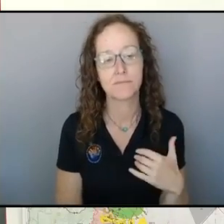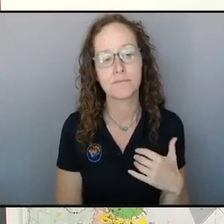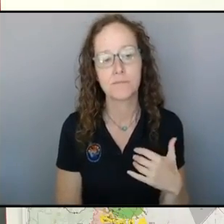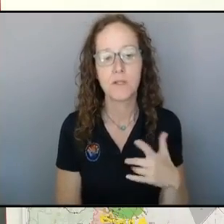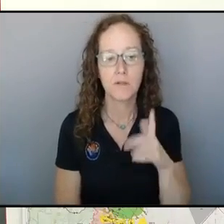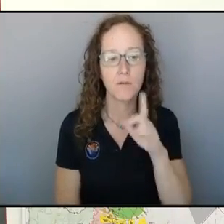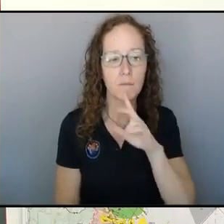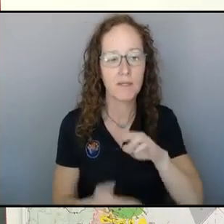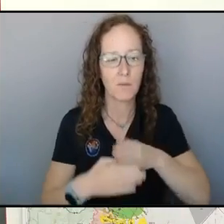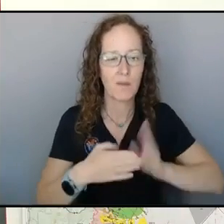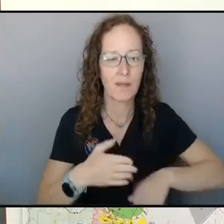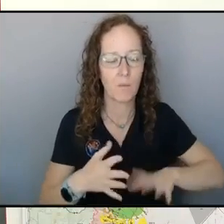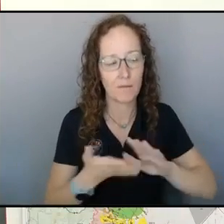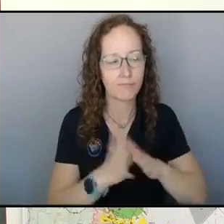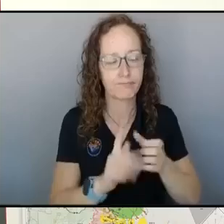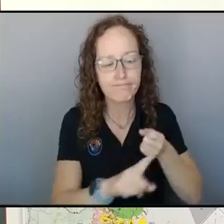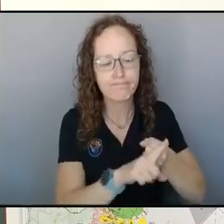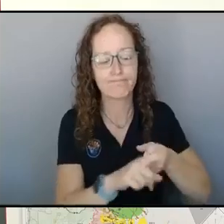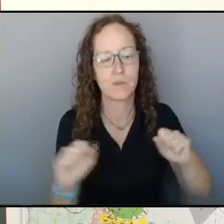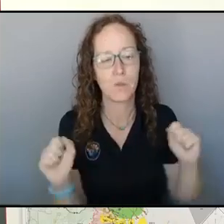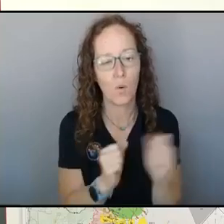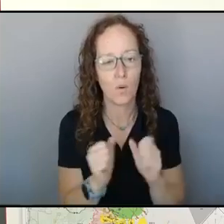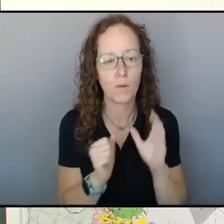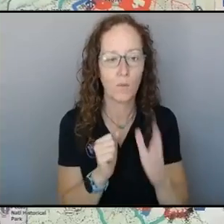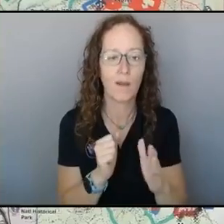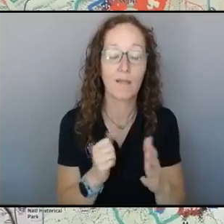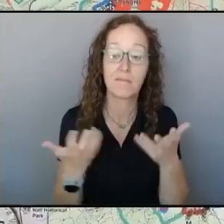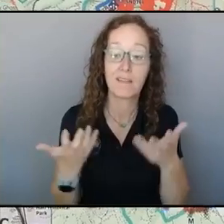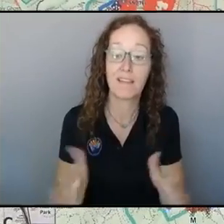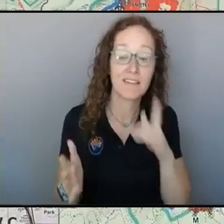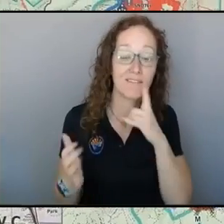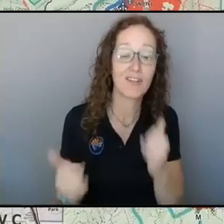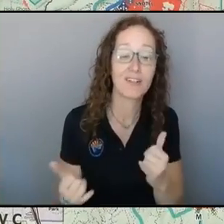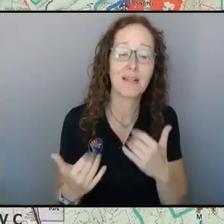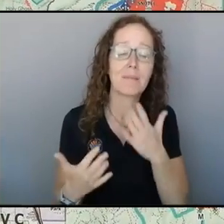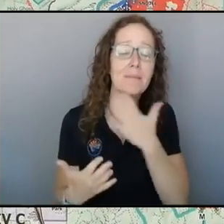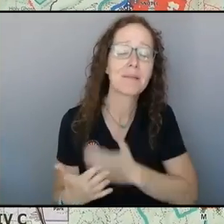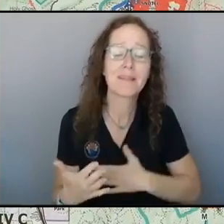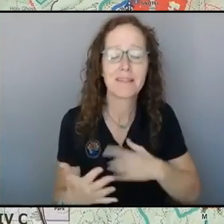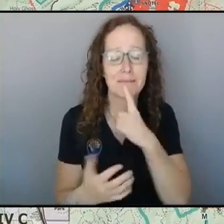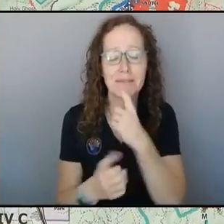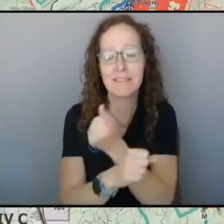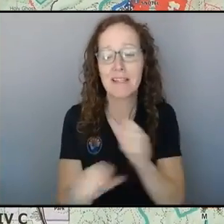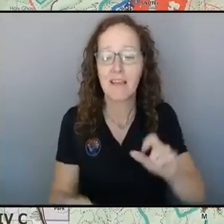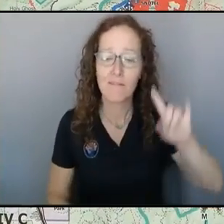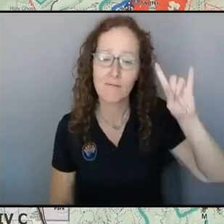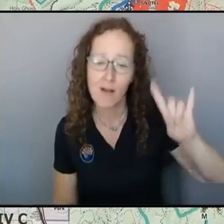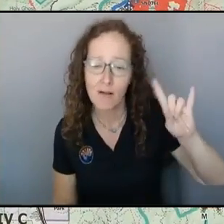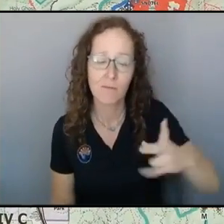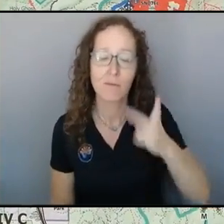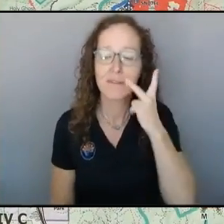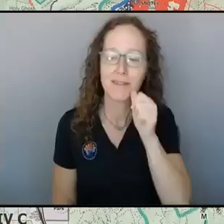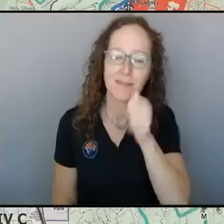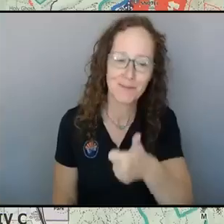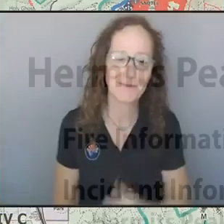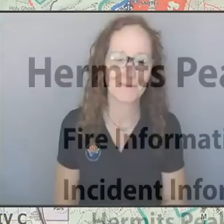all I have for you guys today. Please stay safe out there today. Rock and roll and I'll see you tomorrow.